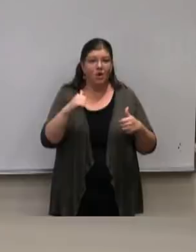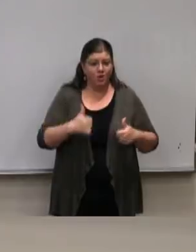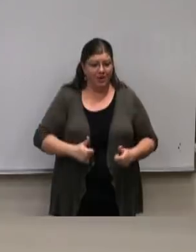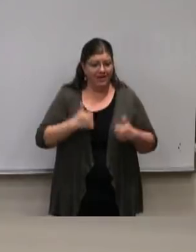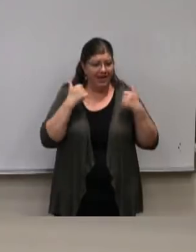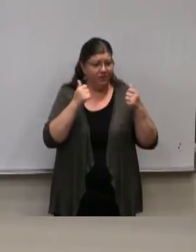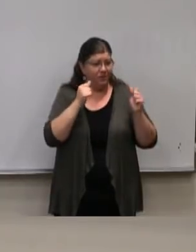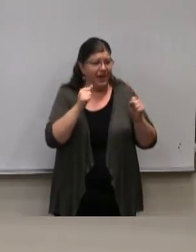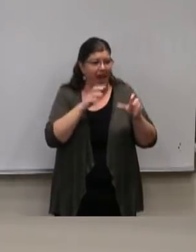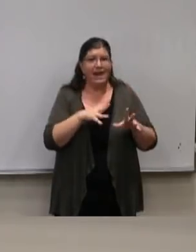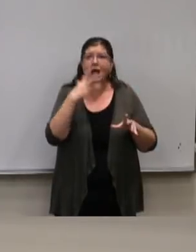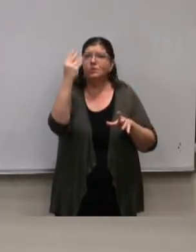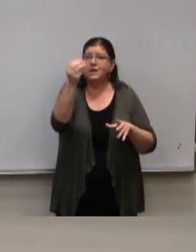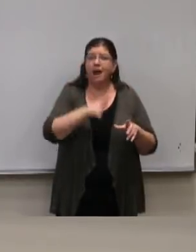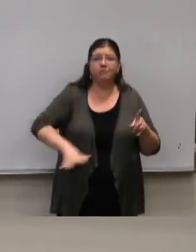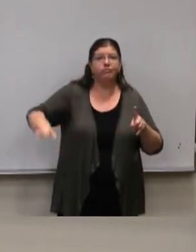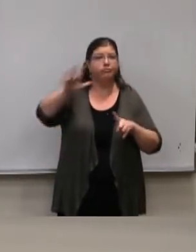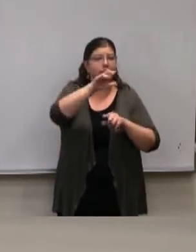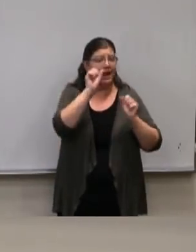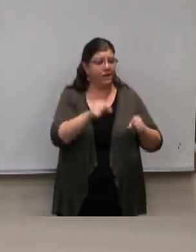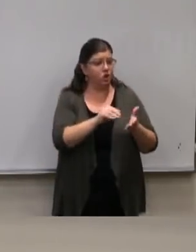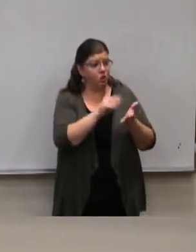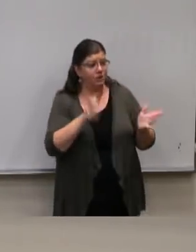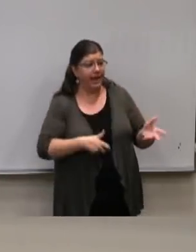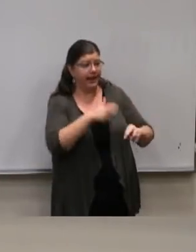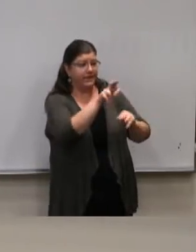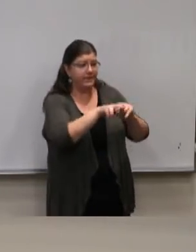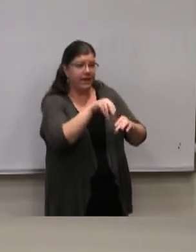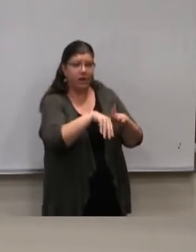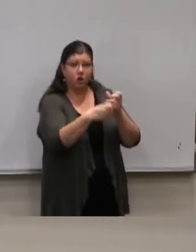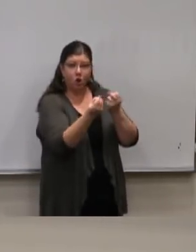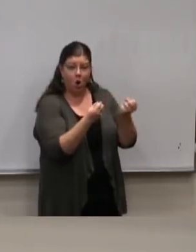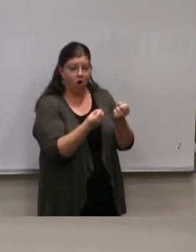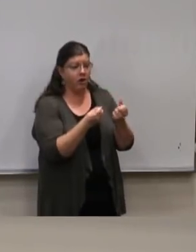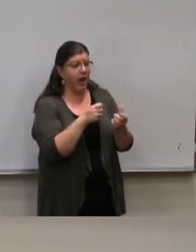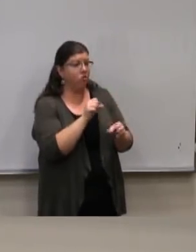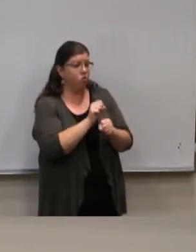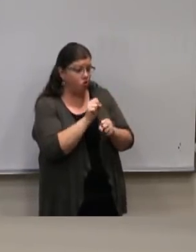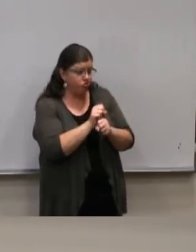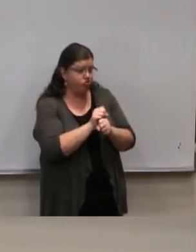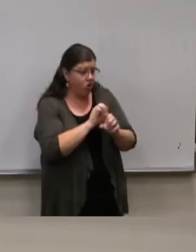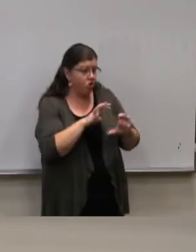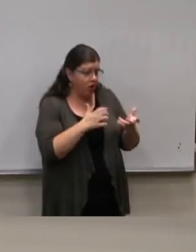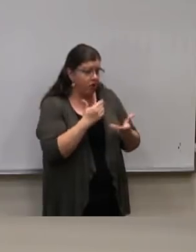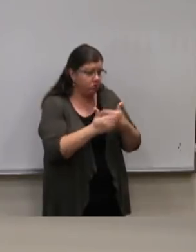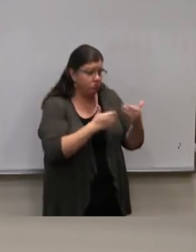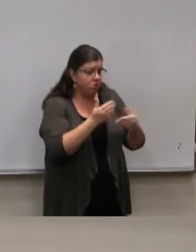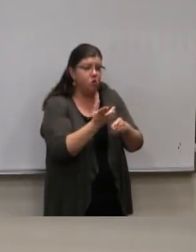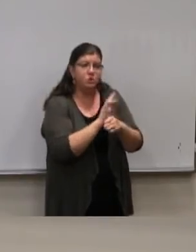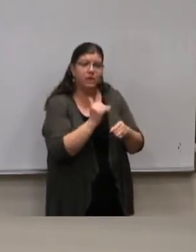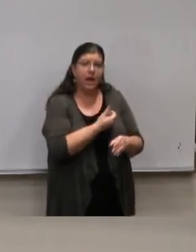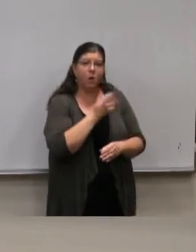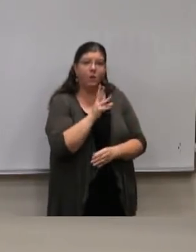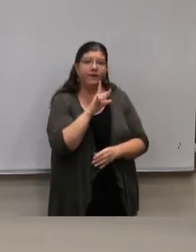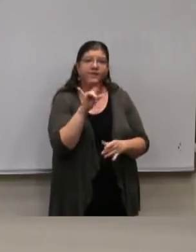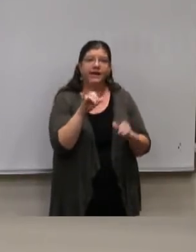in their car participating but at some point we're gonna have